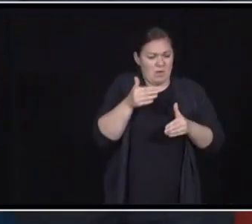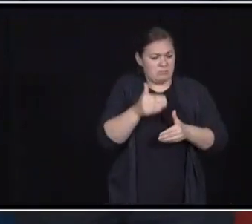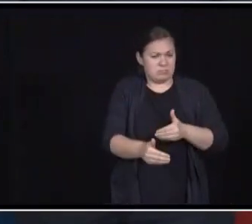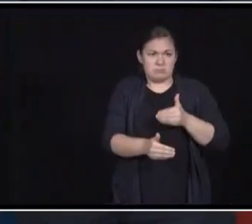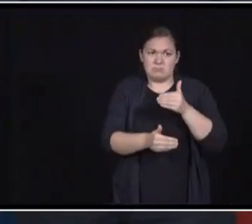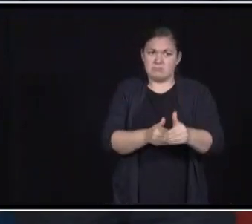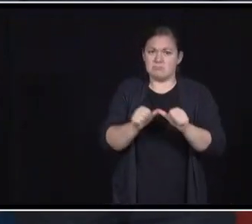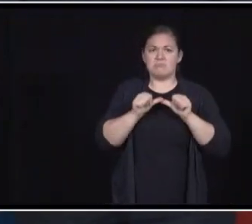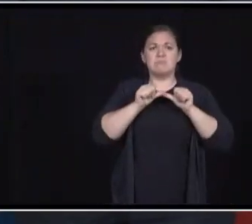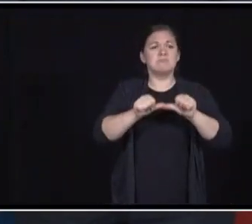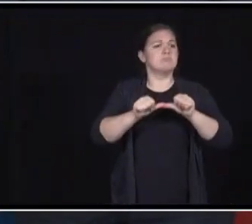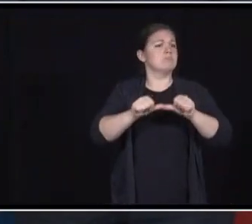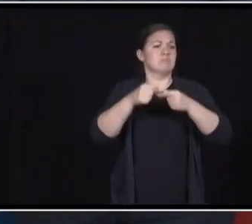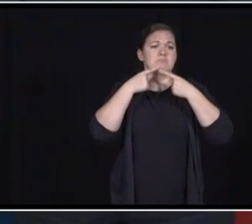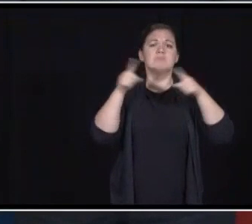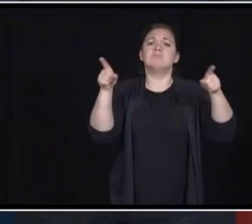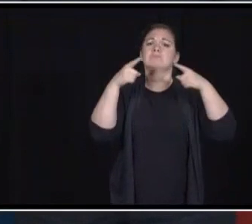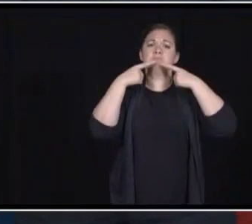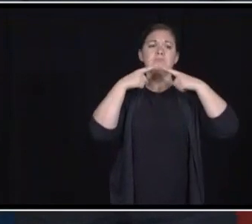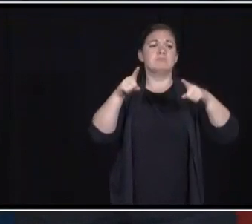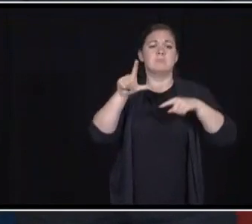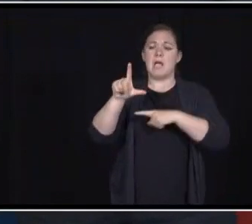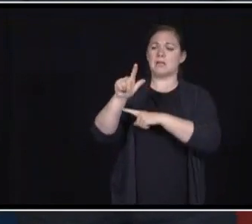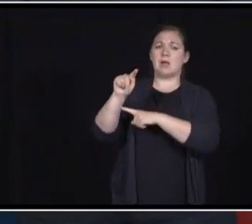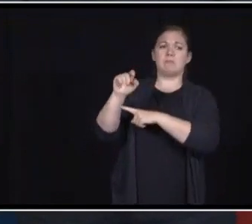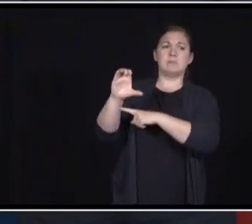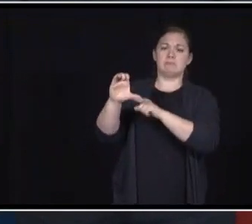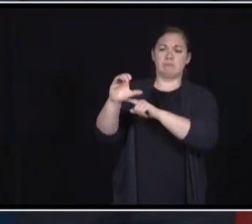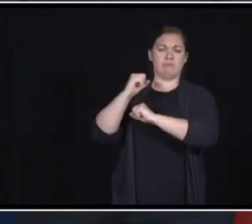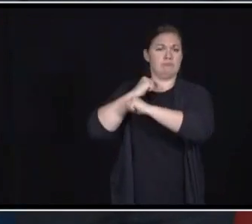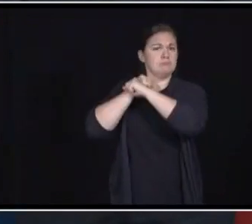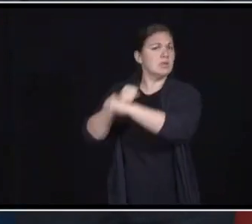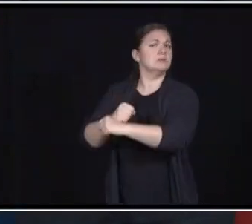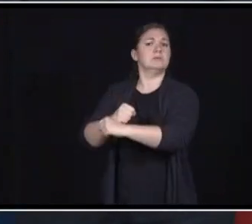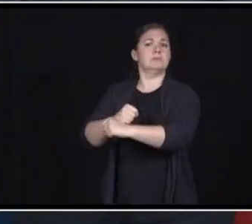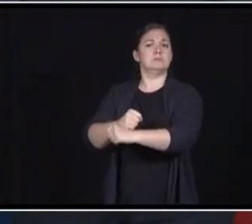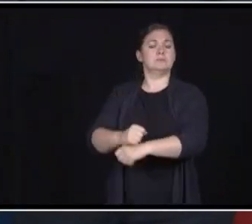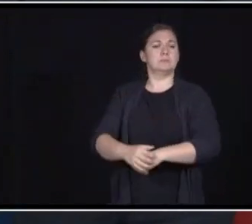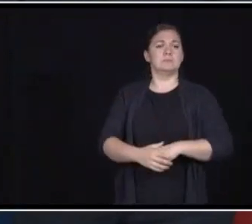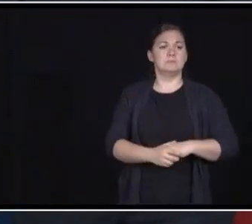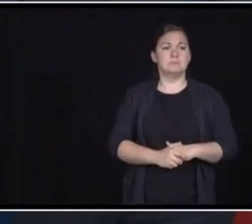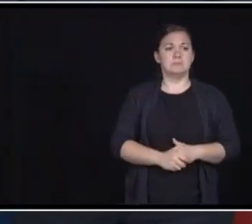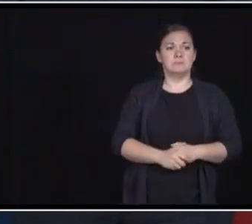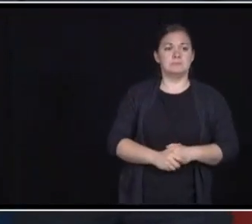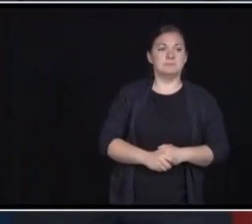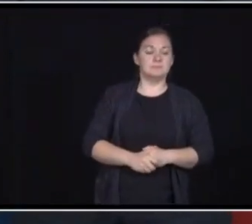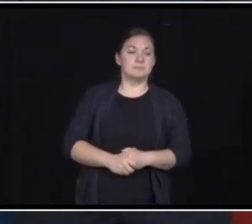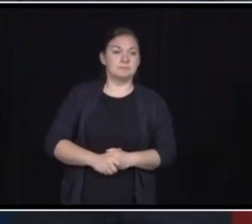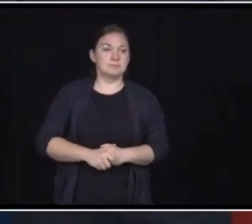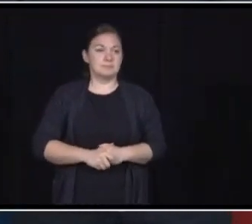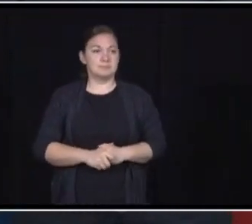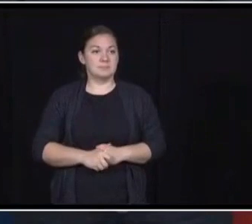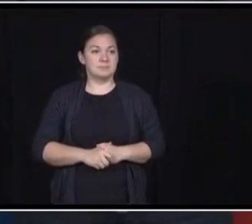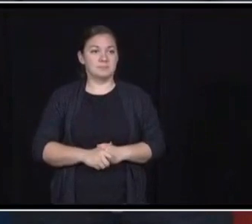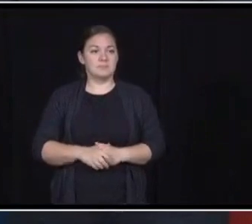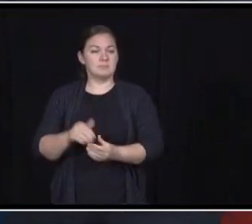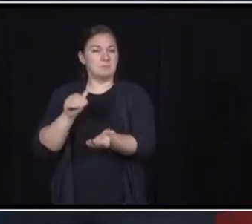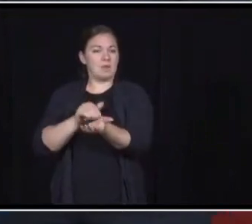We are being proactive. I cannot wait for the commission to give the report, which I am in favour of.